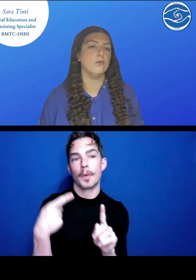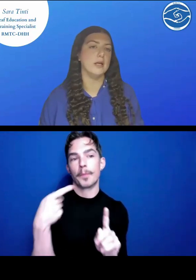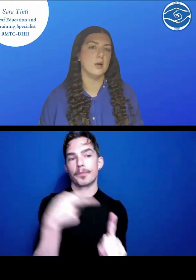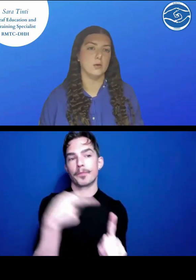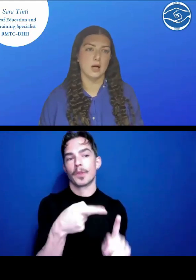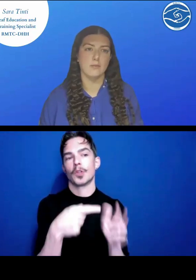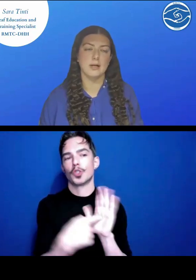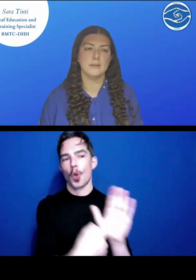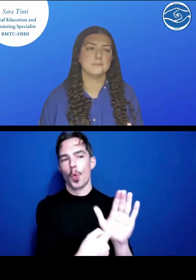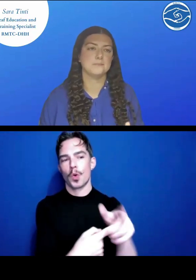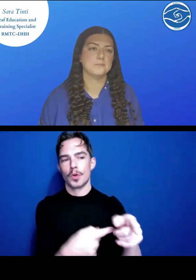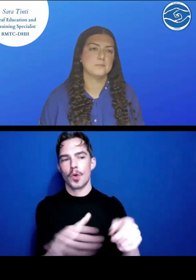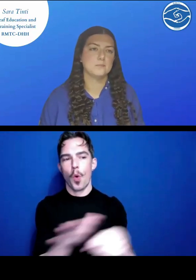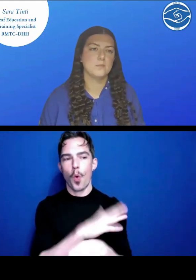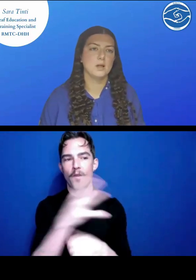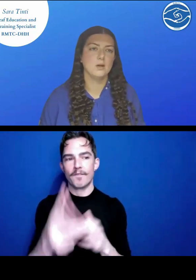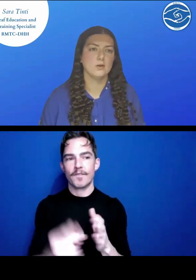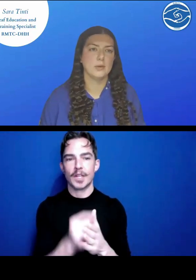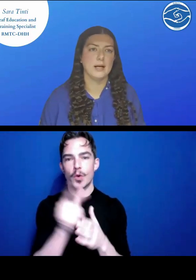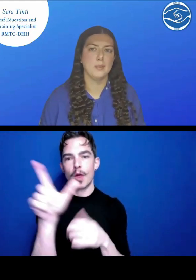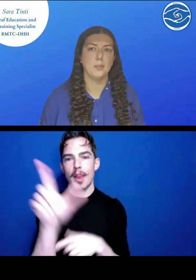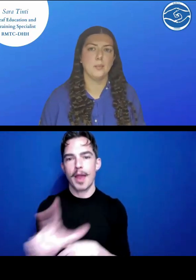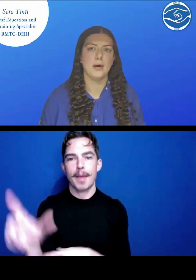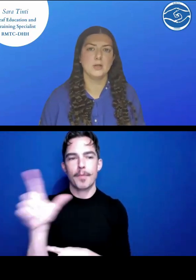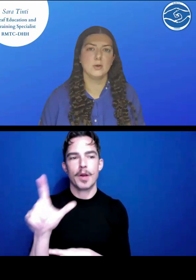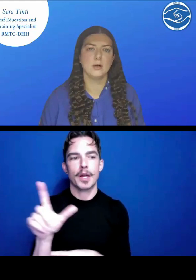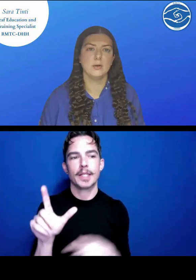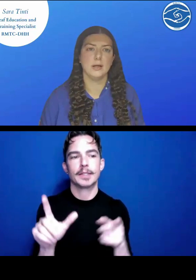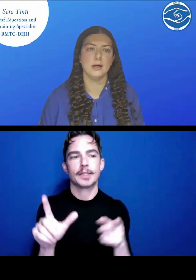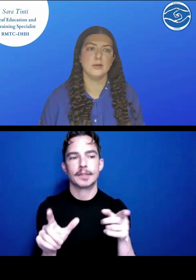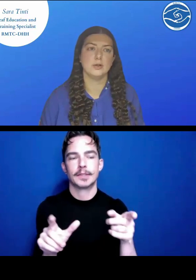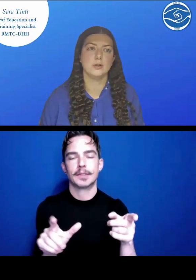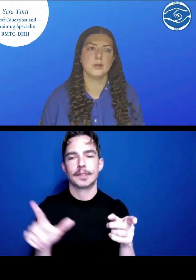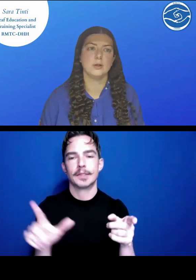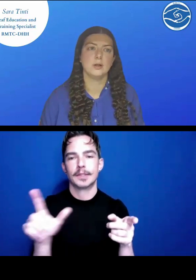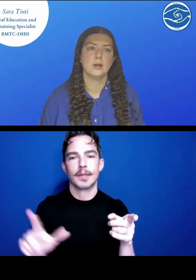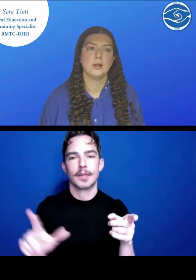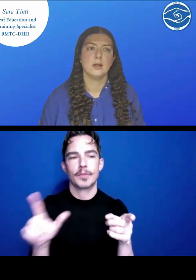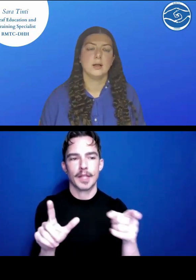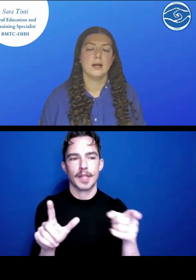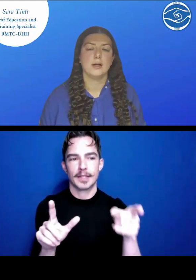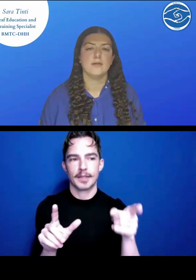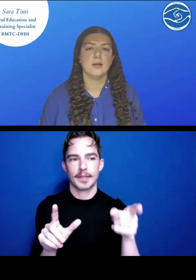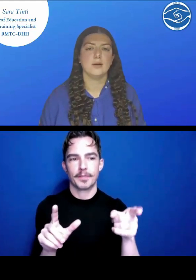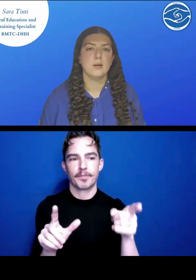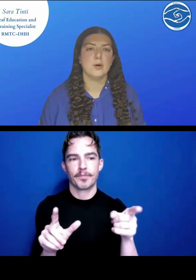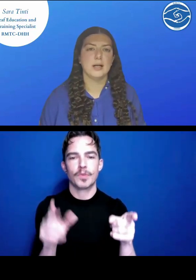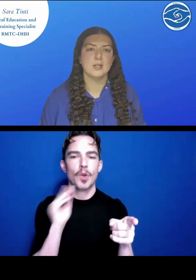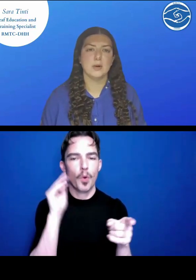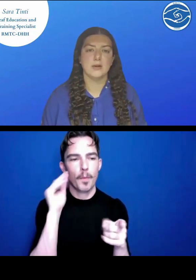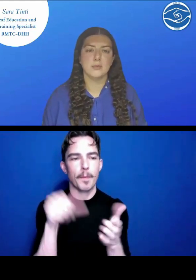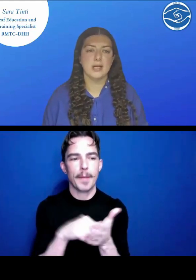whole video library. I'm going to head back to our homepage and our video library. Again, it's one of